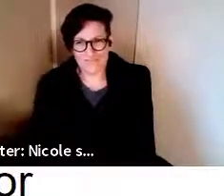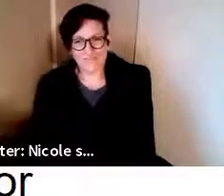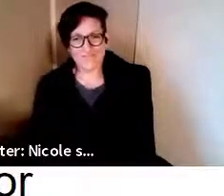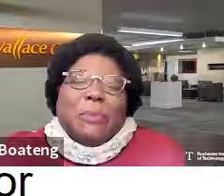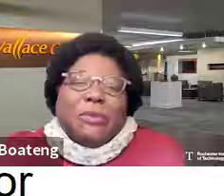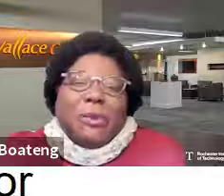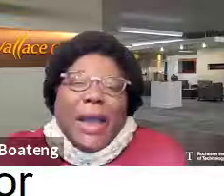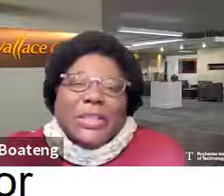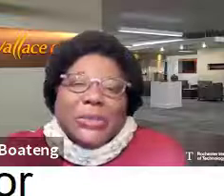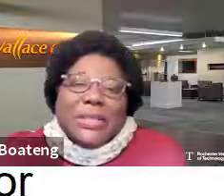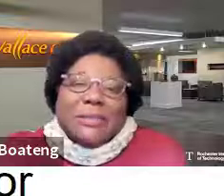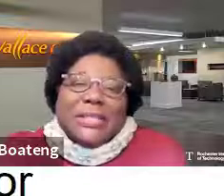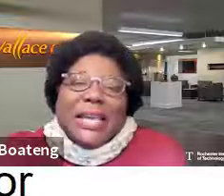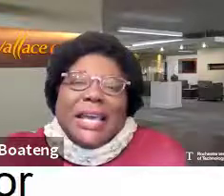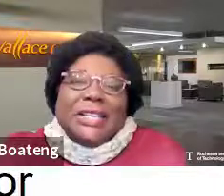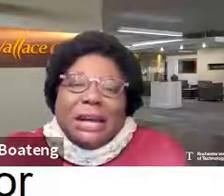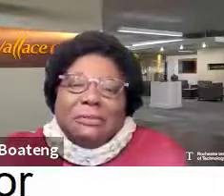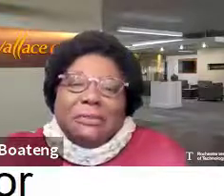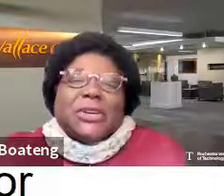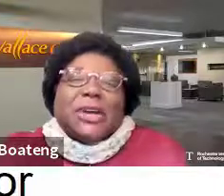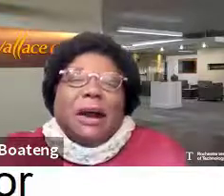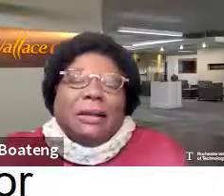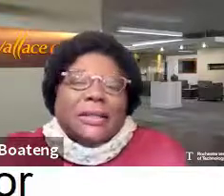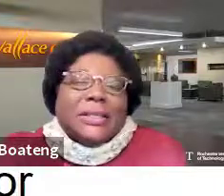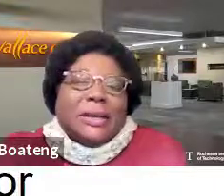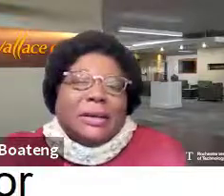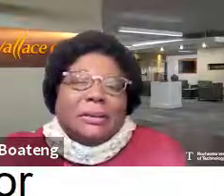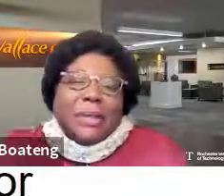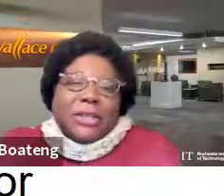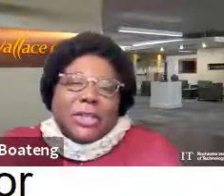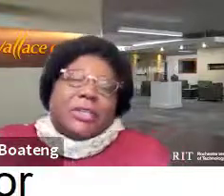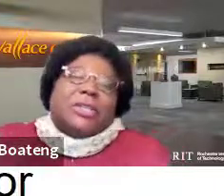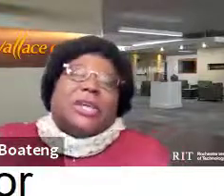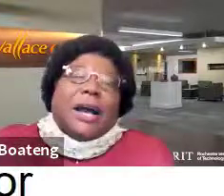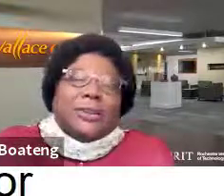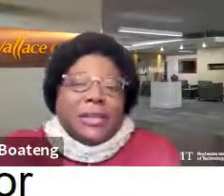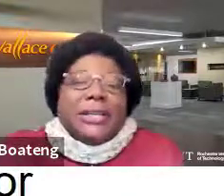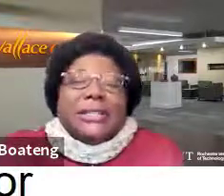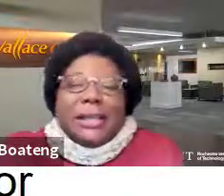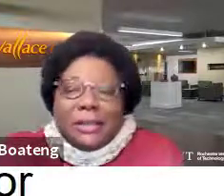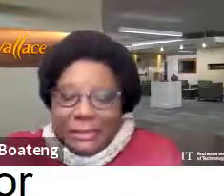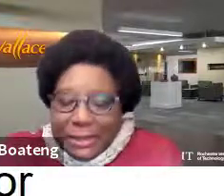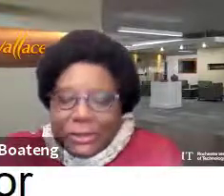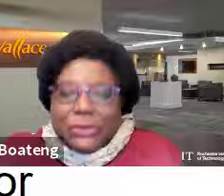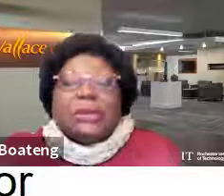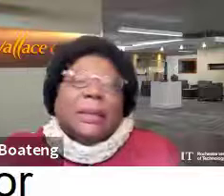Adwoa Boateng: We're both graduates of the ST. JOHN Fisher college education doctrine executive leadership and we learned a lot. I'm